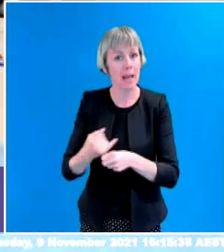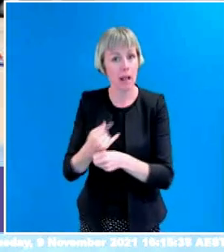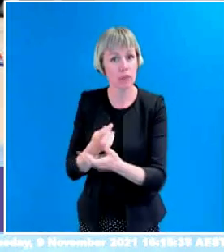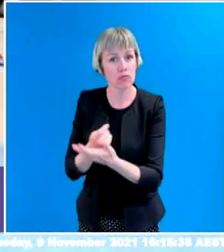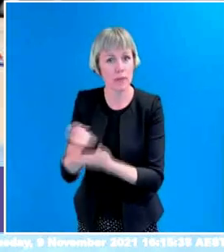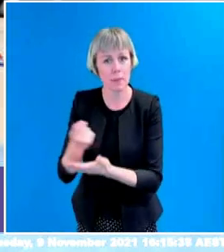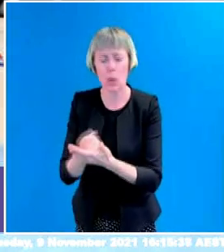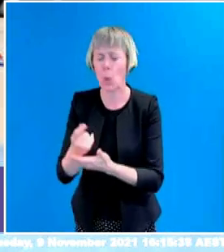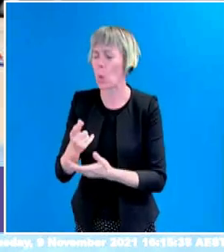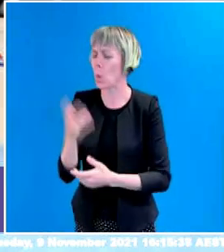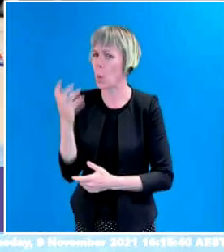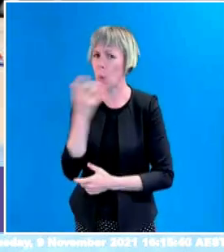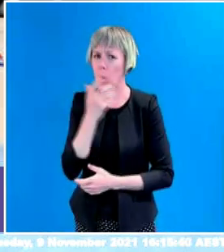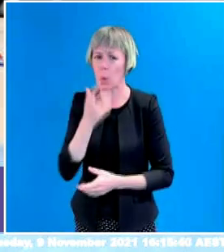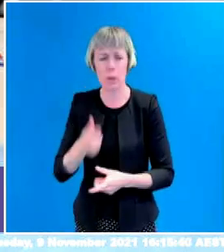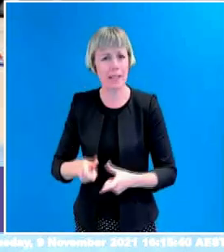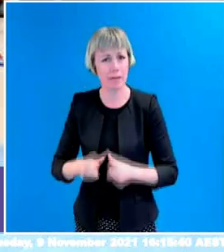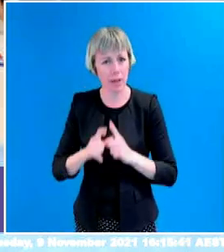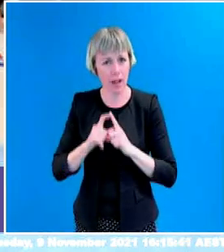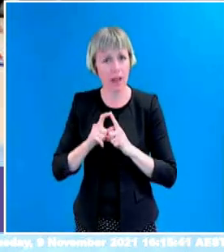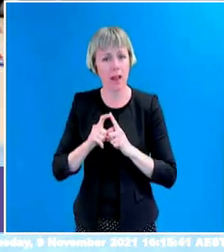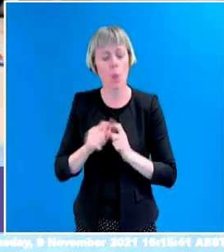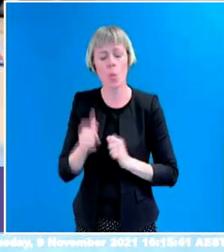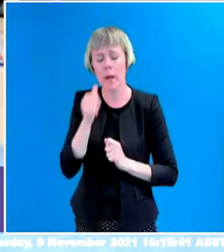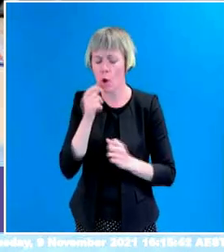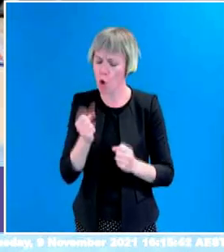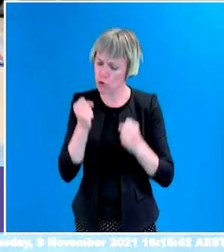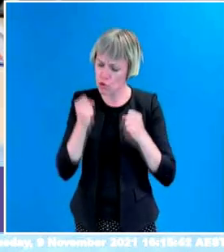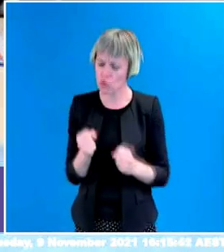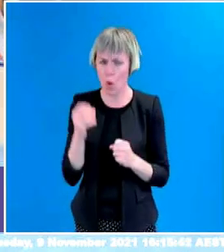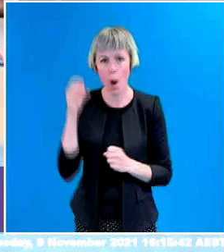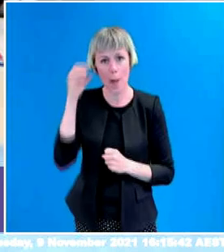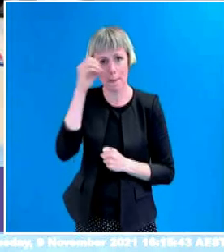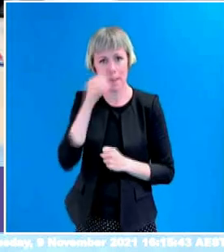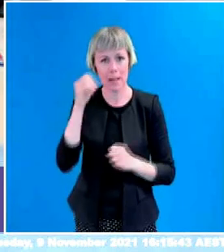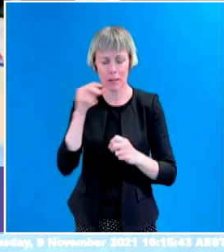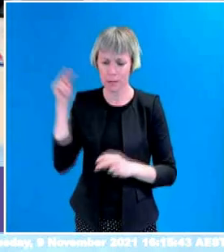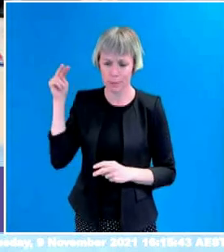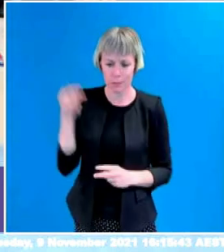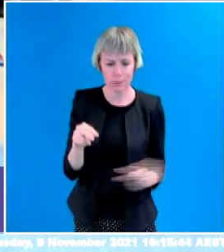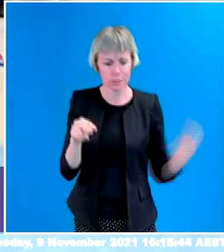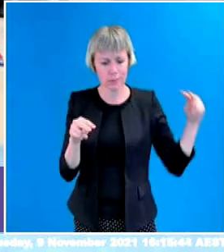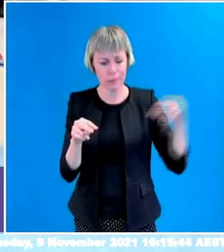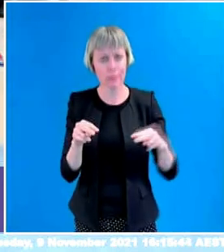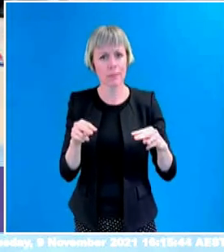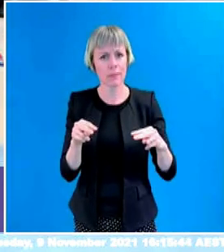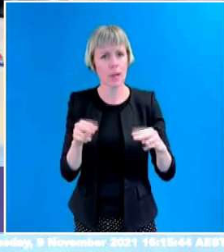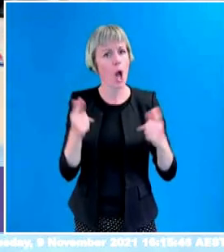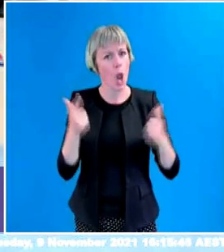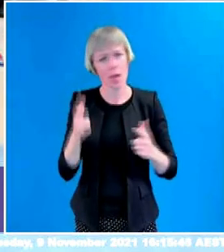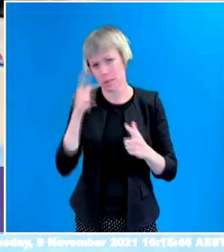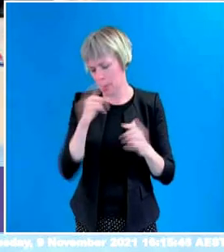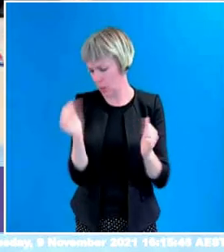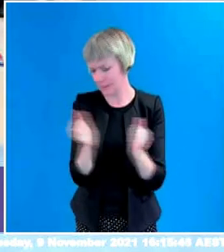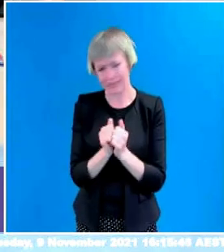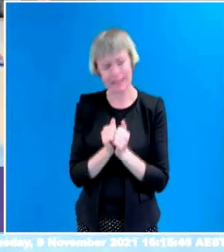understand there are strong opinions both ways, but I'm simply advising from